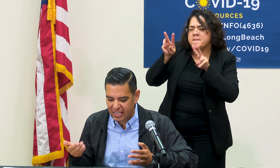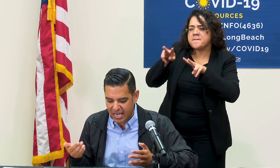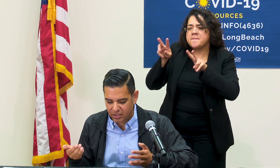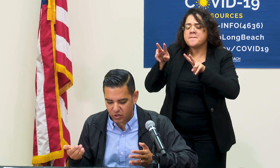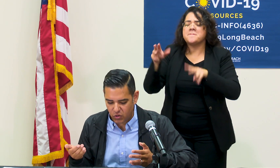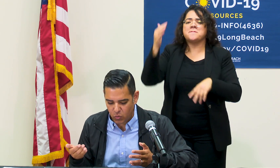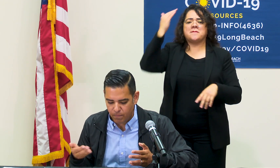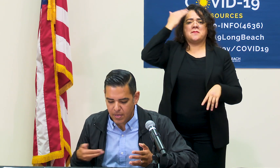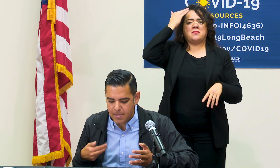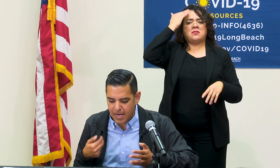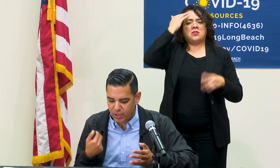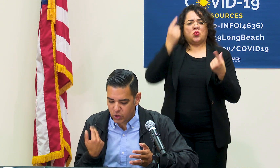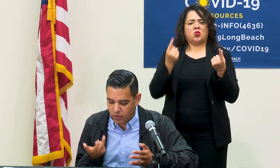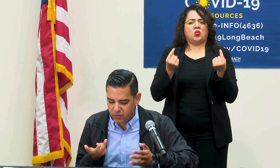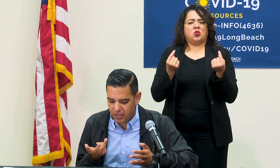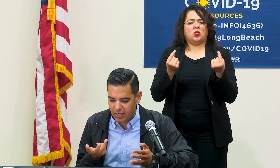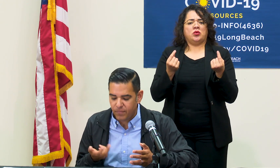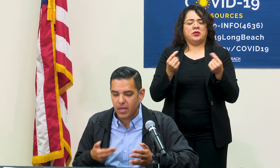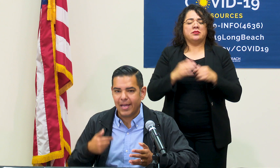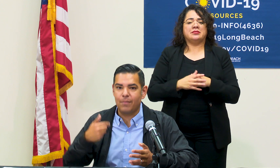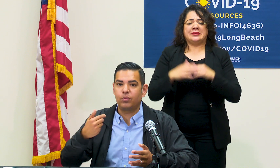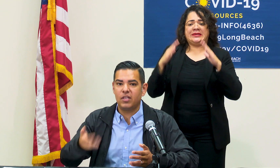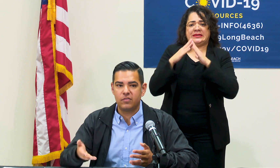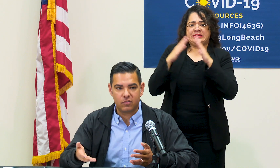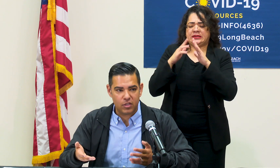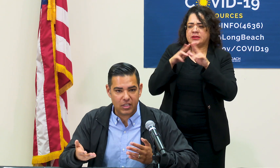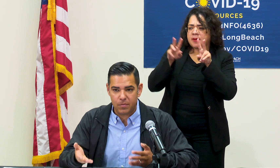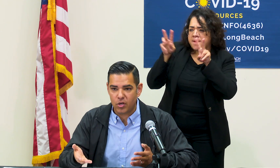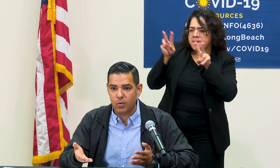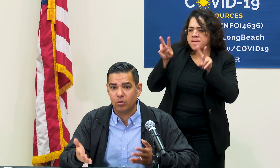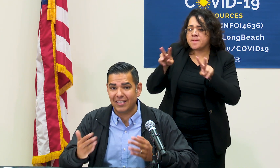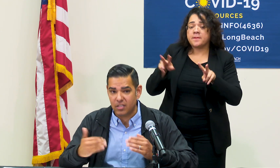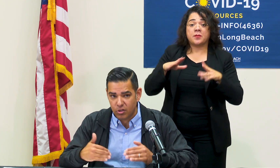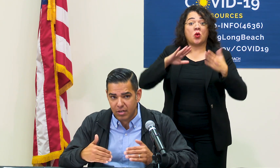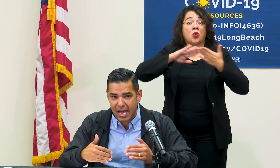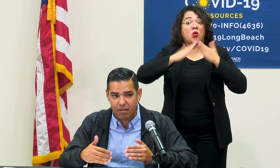connected to to the City and please to the community, we will continue to have